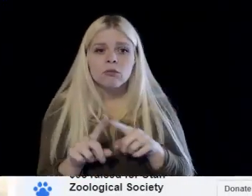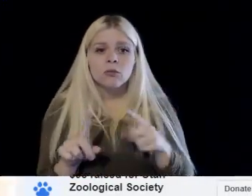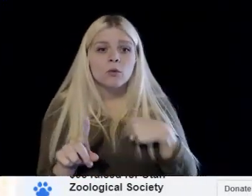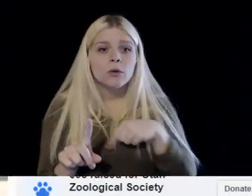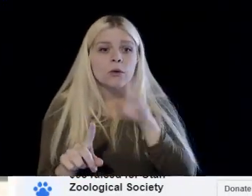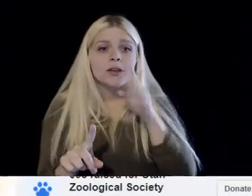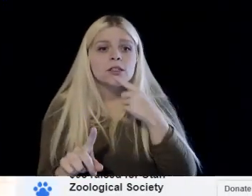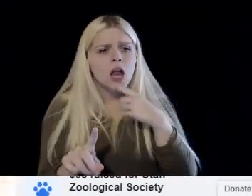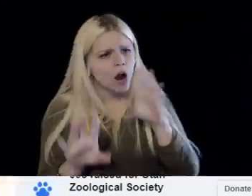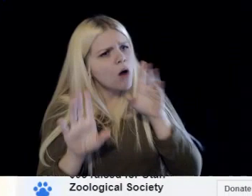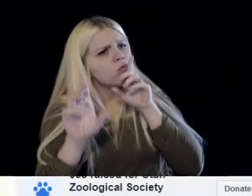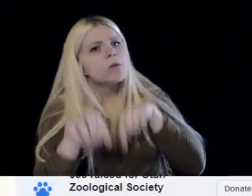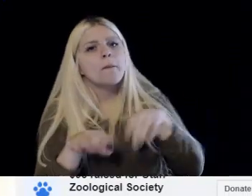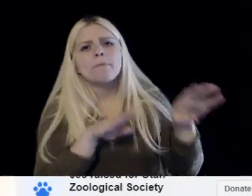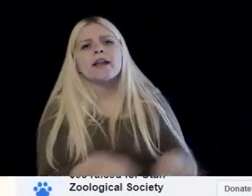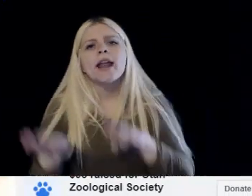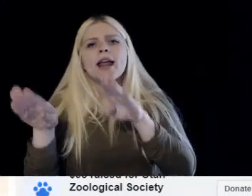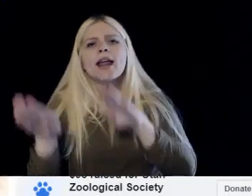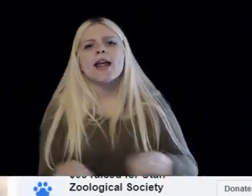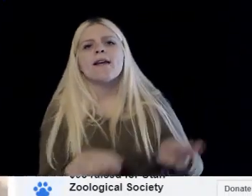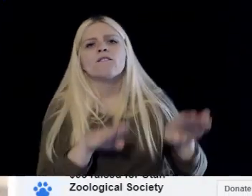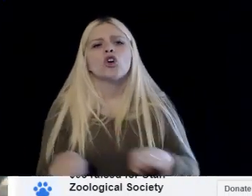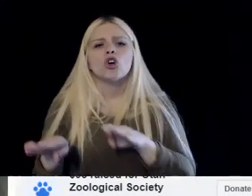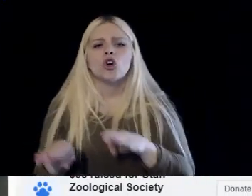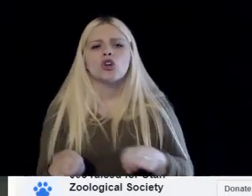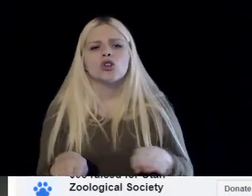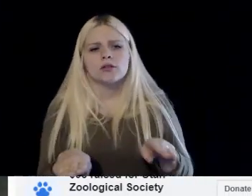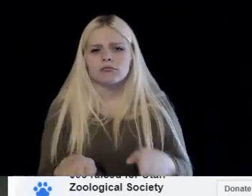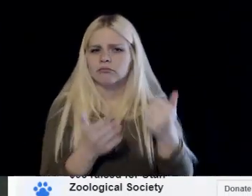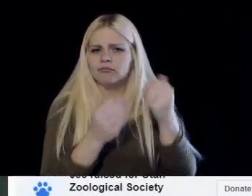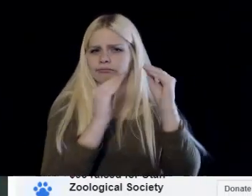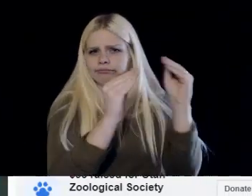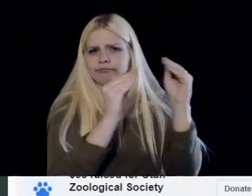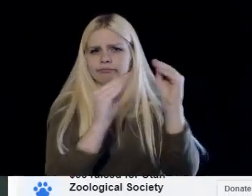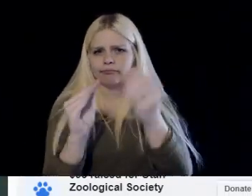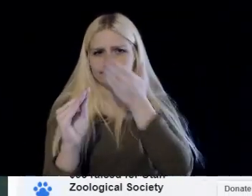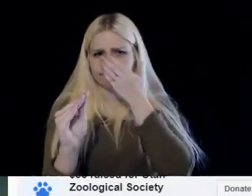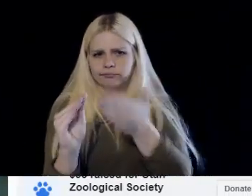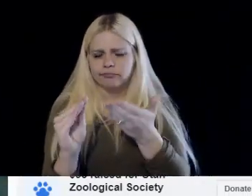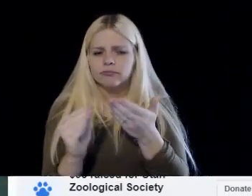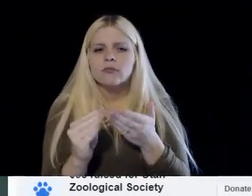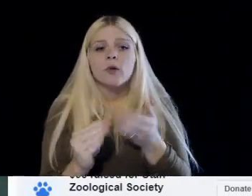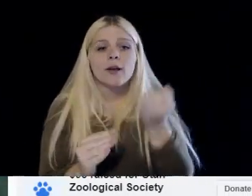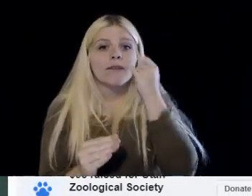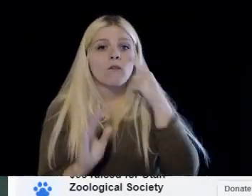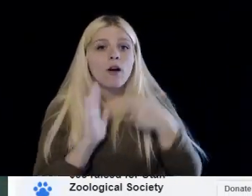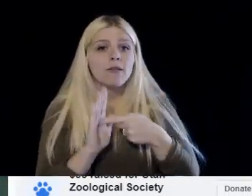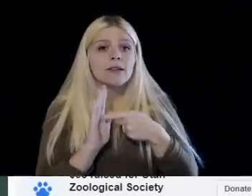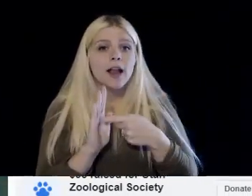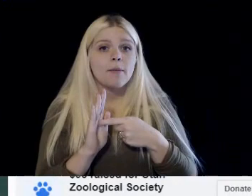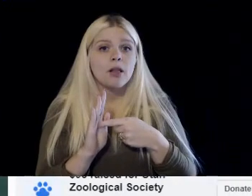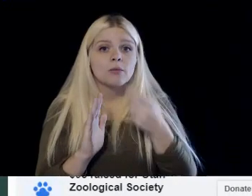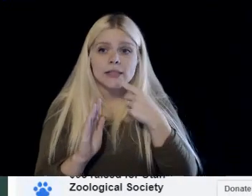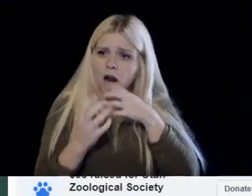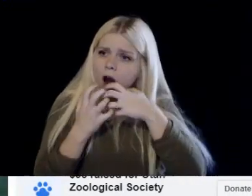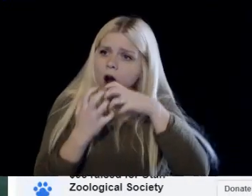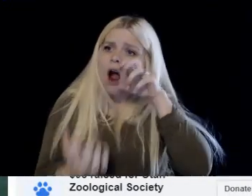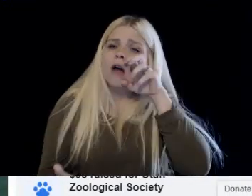that it helps us give them really great health care. So, if they can open their mouth and we could look in at their teeth, or if they can give us a flipper